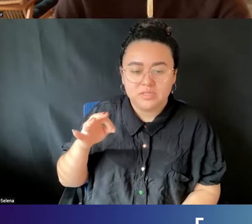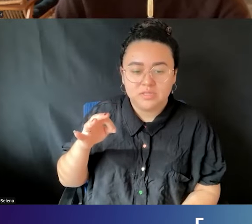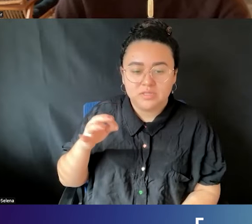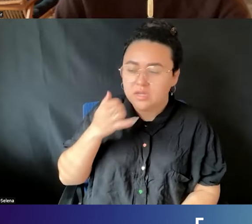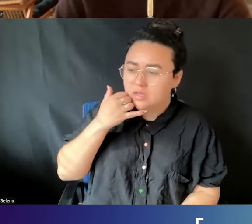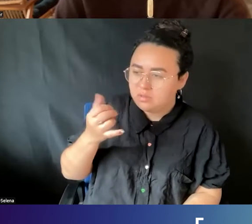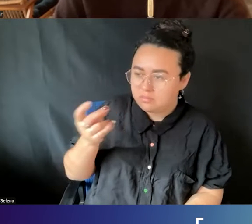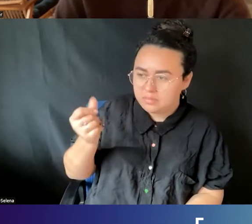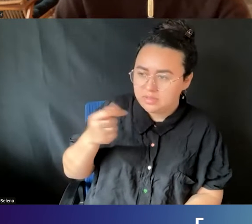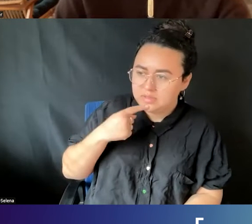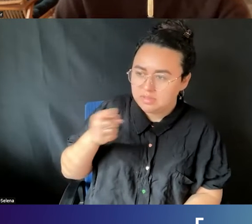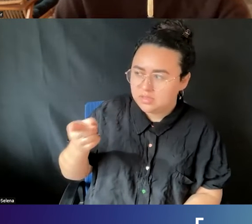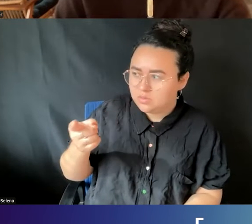I was like, what is going on here?